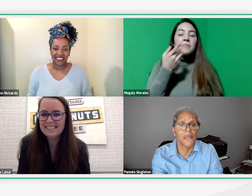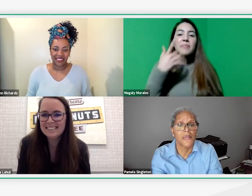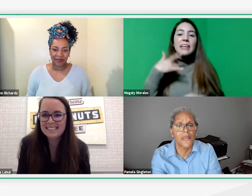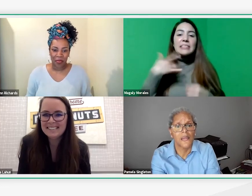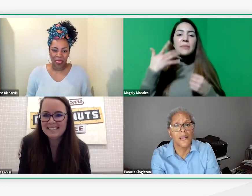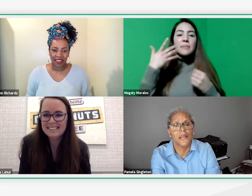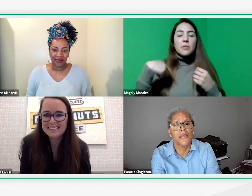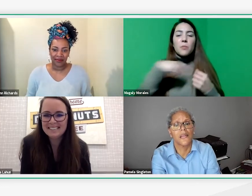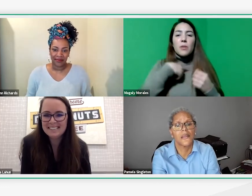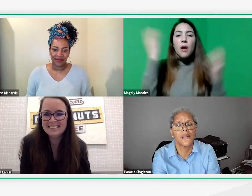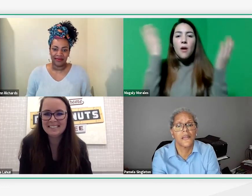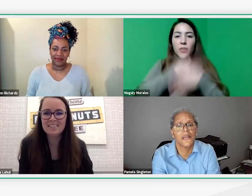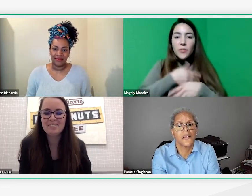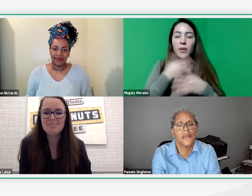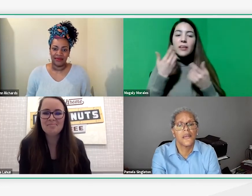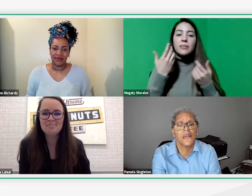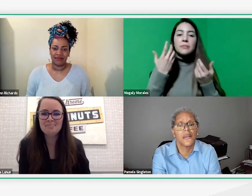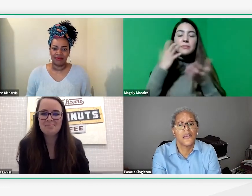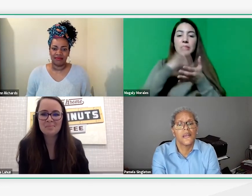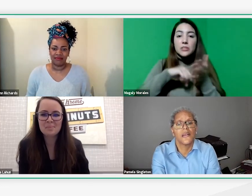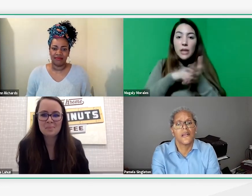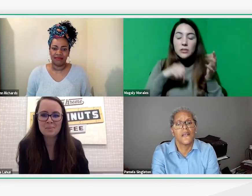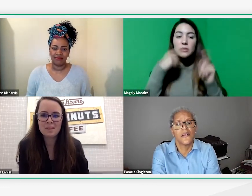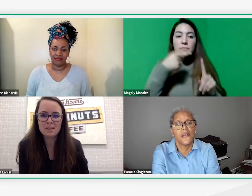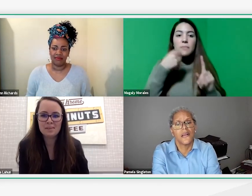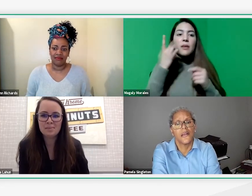Magaly, you want to respond? >>MAGALY MORALES: